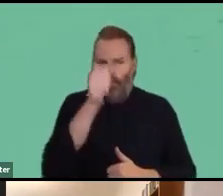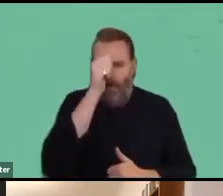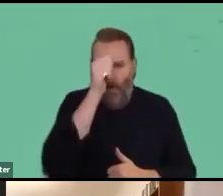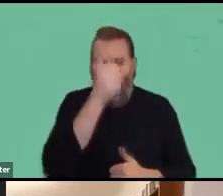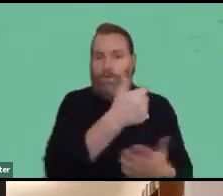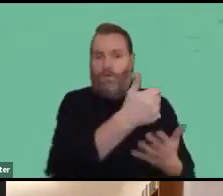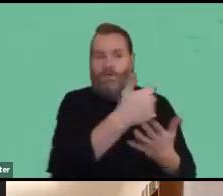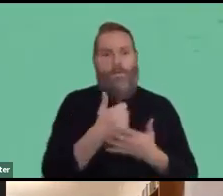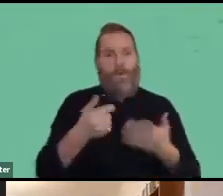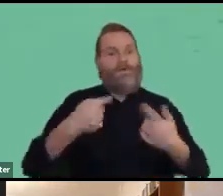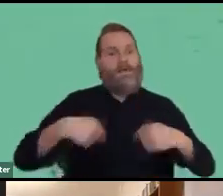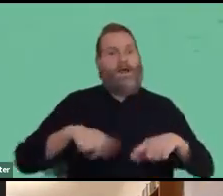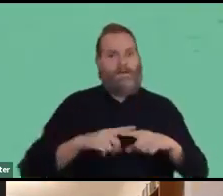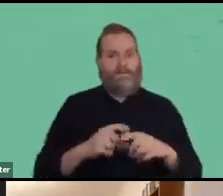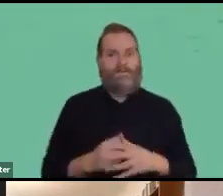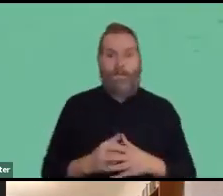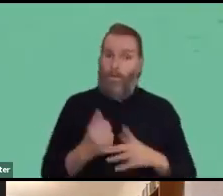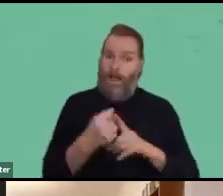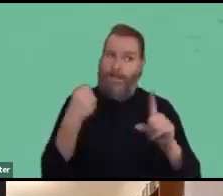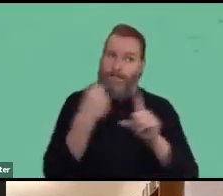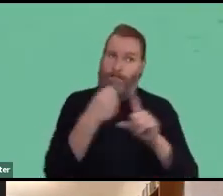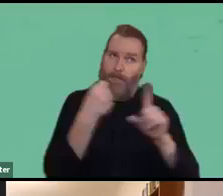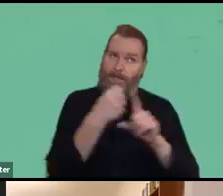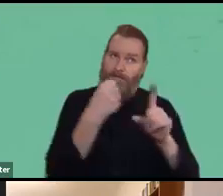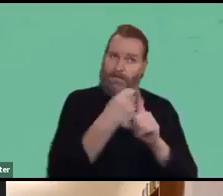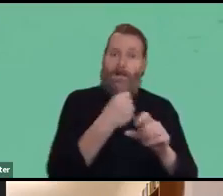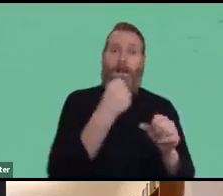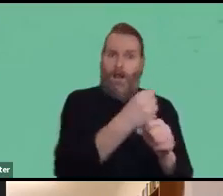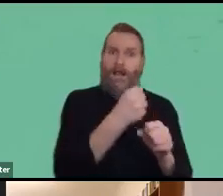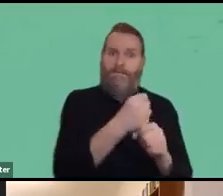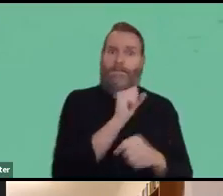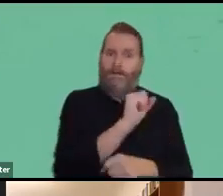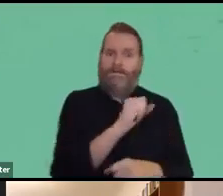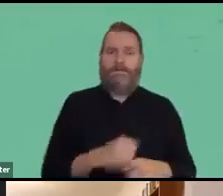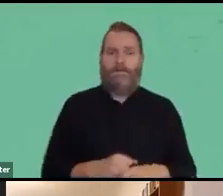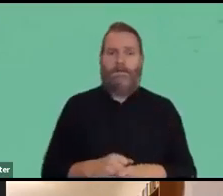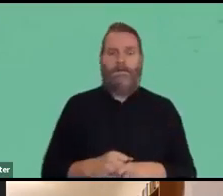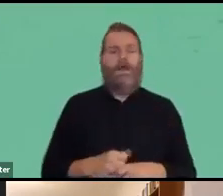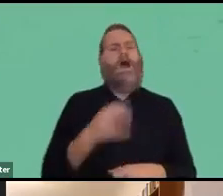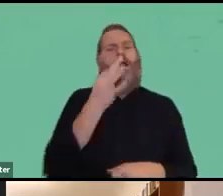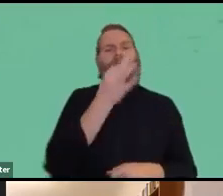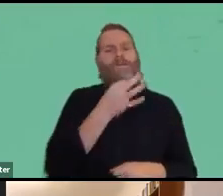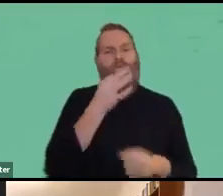have got a battle ahead of us so I’m gonna read a few shout outs there's obviously a lot of branches